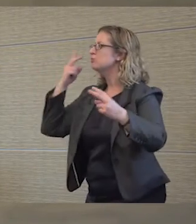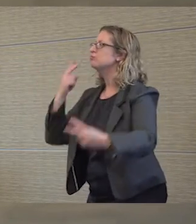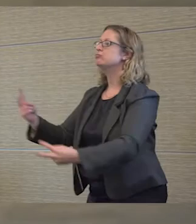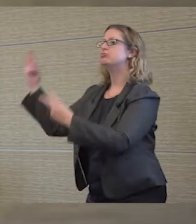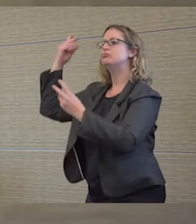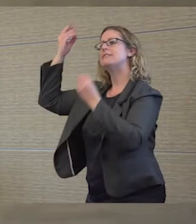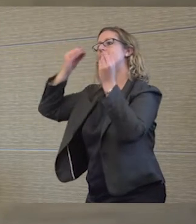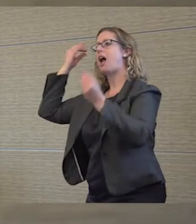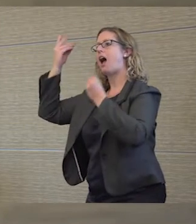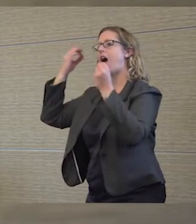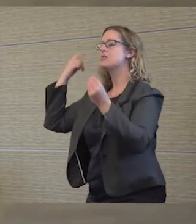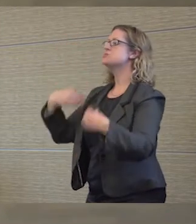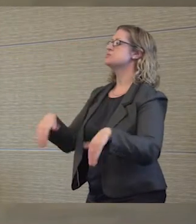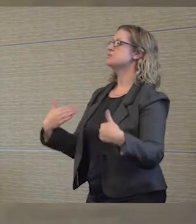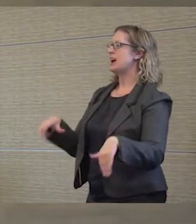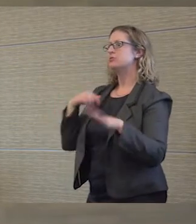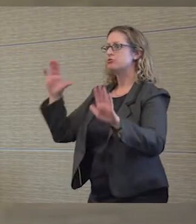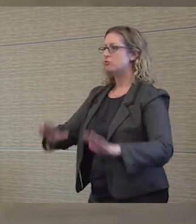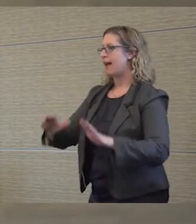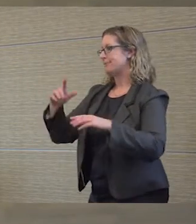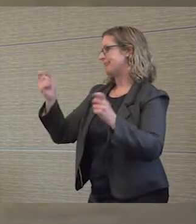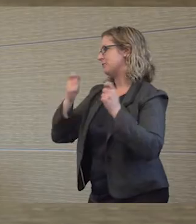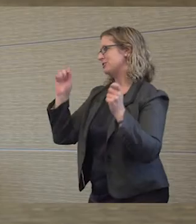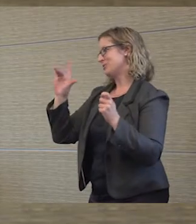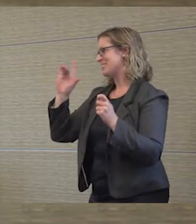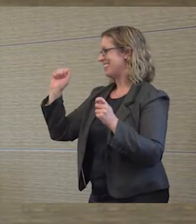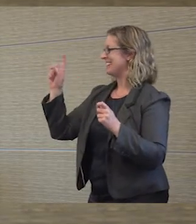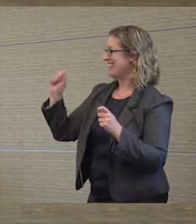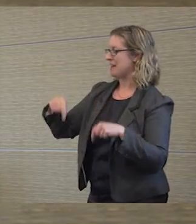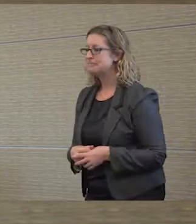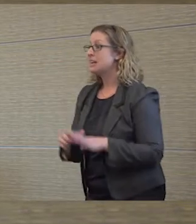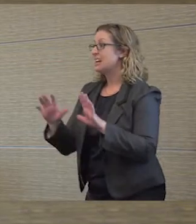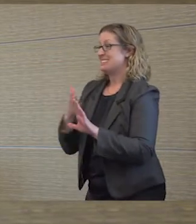time to do it with the 25th year of the ADA. Actually, before we start the